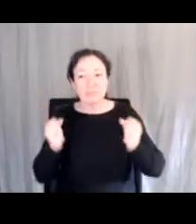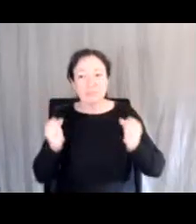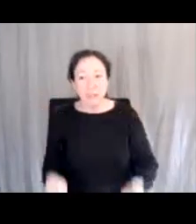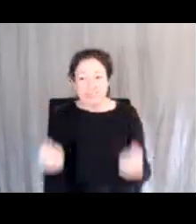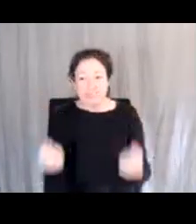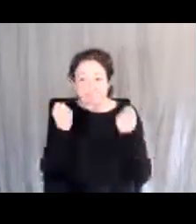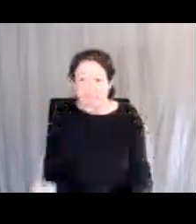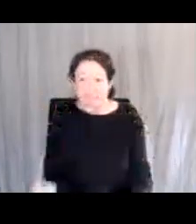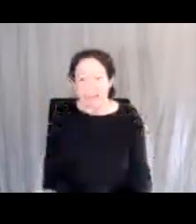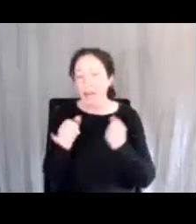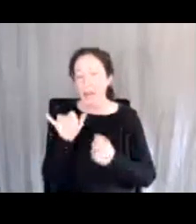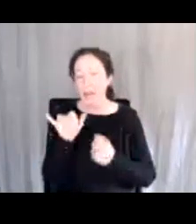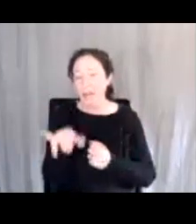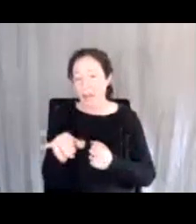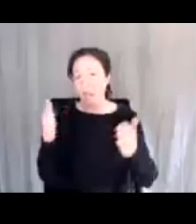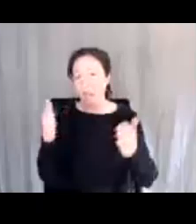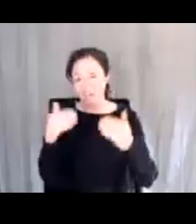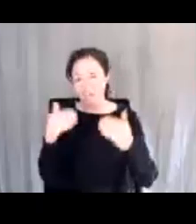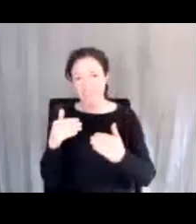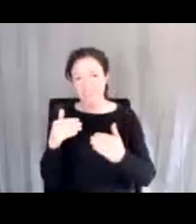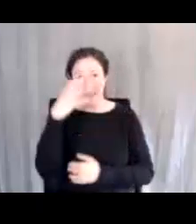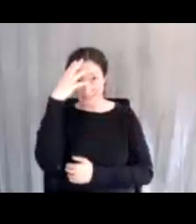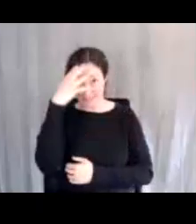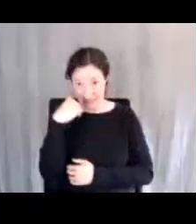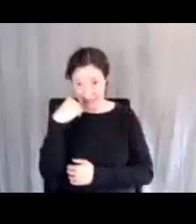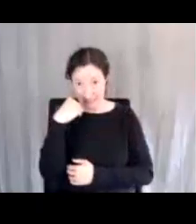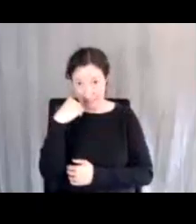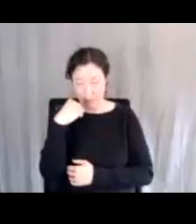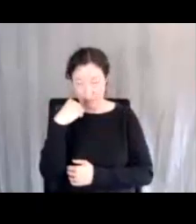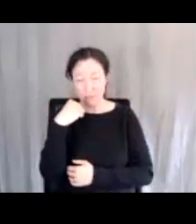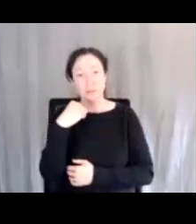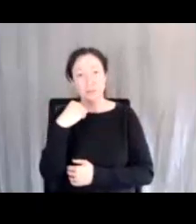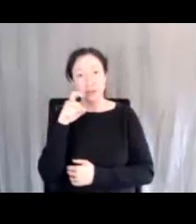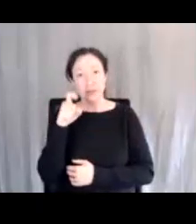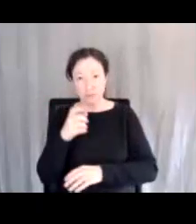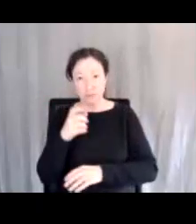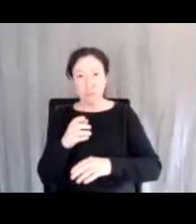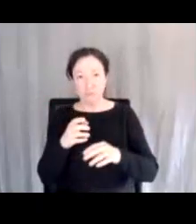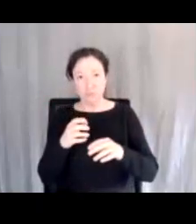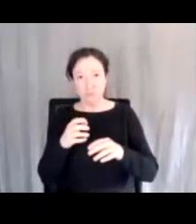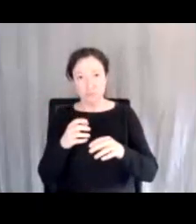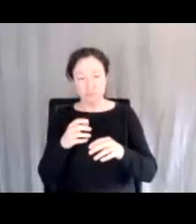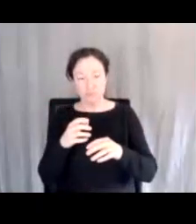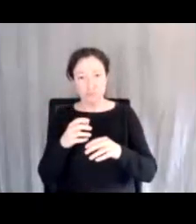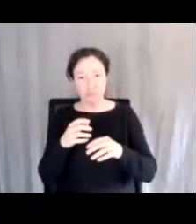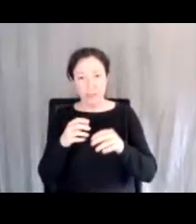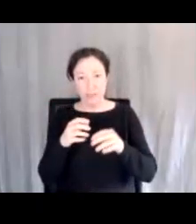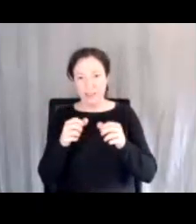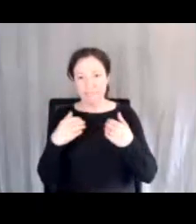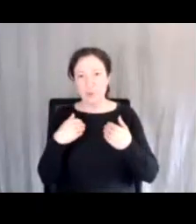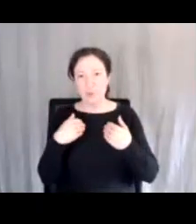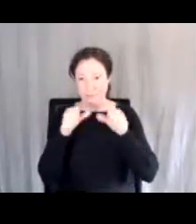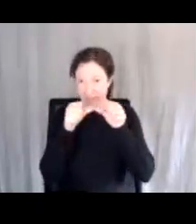because the leptin and the ghrelin are dependent on a healthy circadian rhythm. So I know I started talking fast at the end.